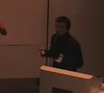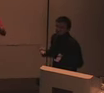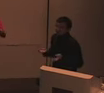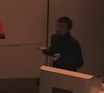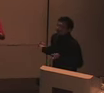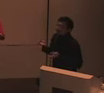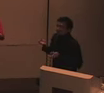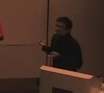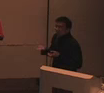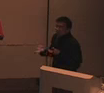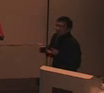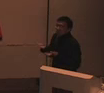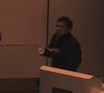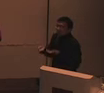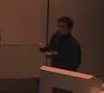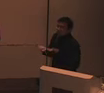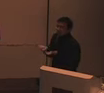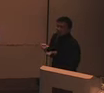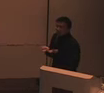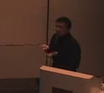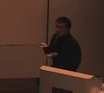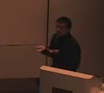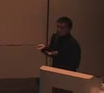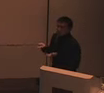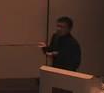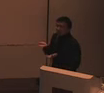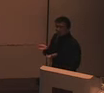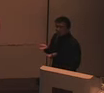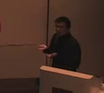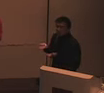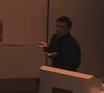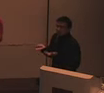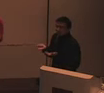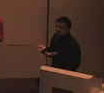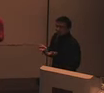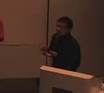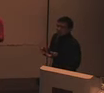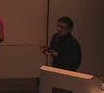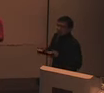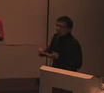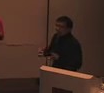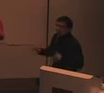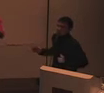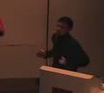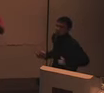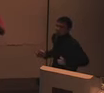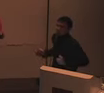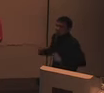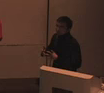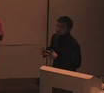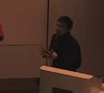but at the same time, each furniture-like slabs, floors, is your own rooms.